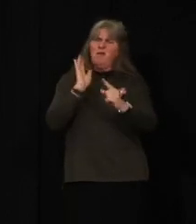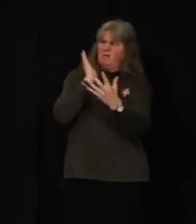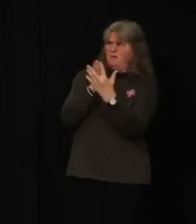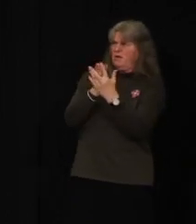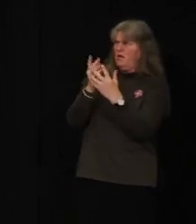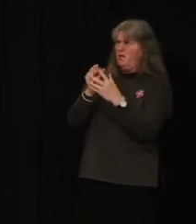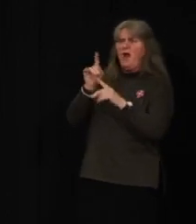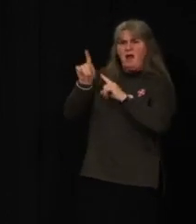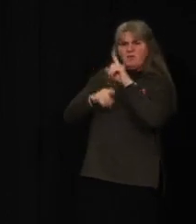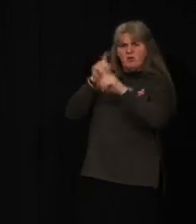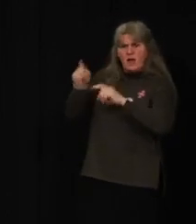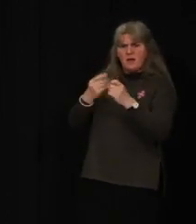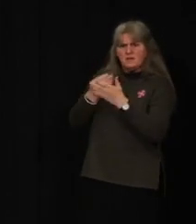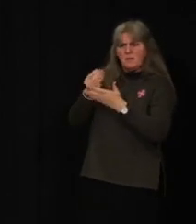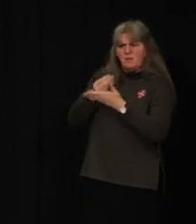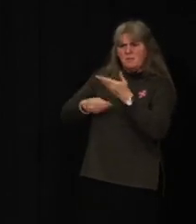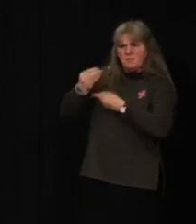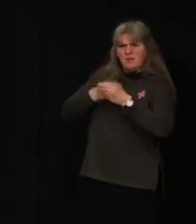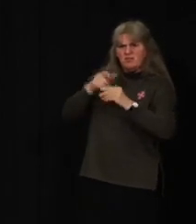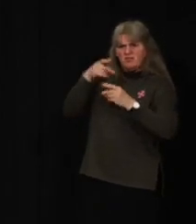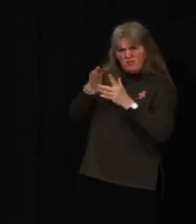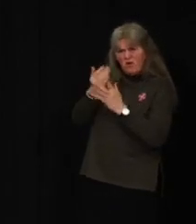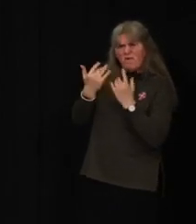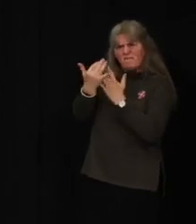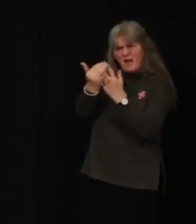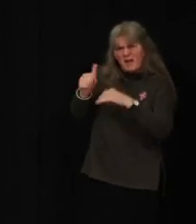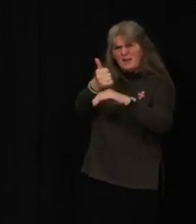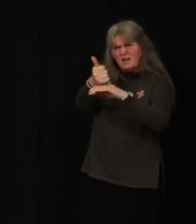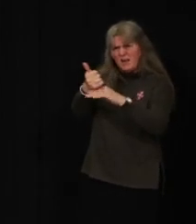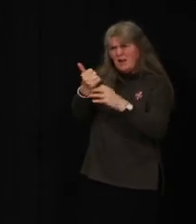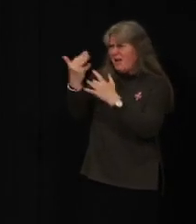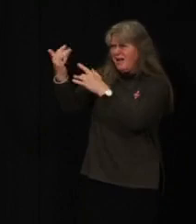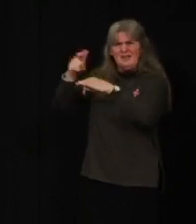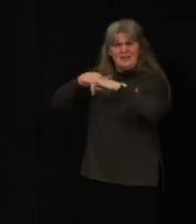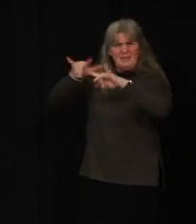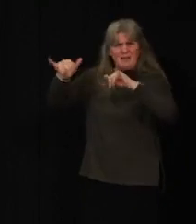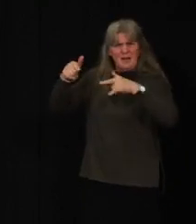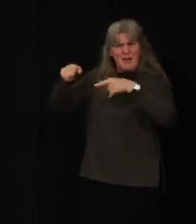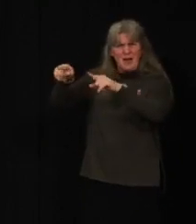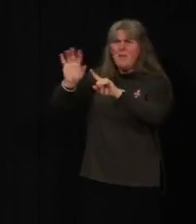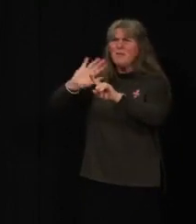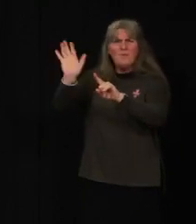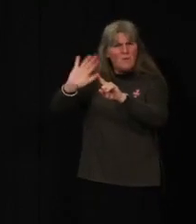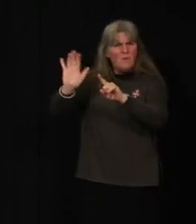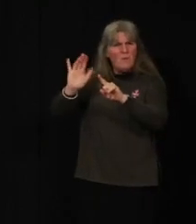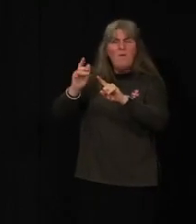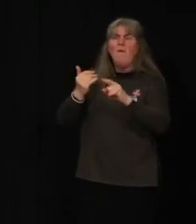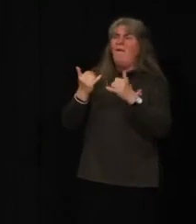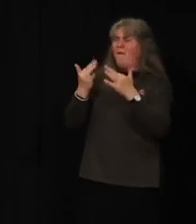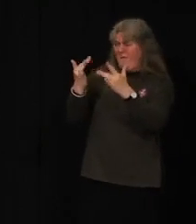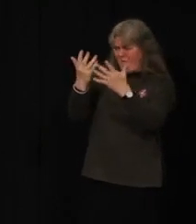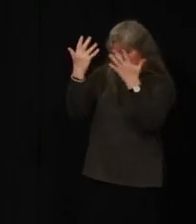legislative assembly. You would wait until the supplementary. So again, what we're doing is we are going to have a full